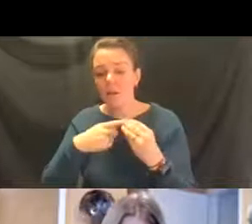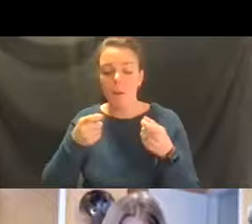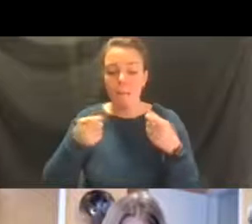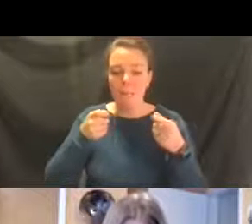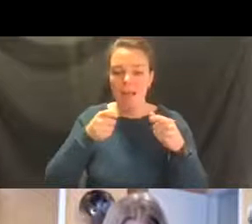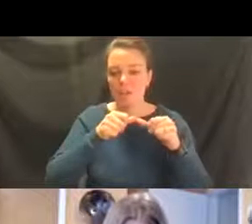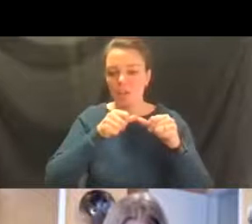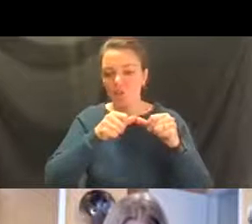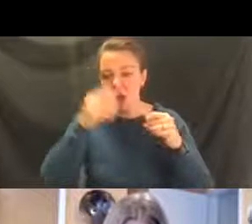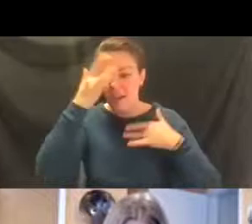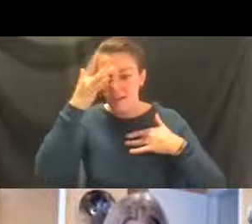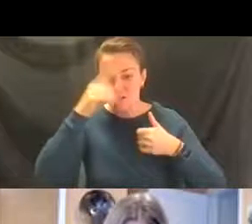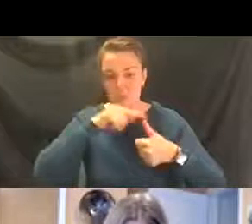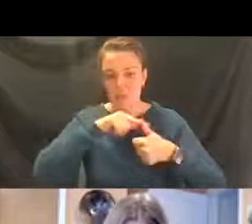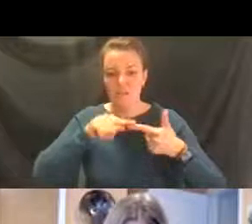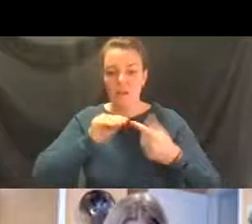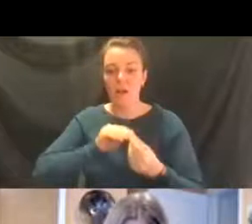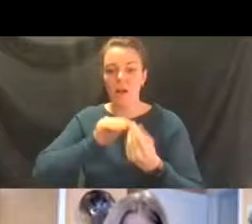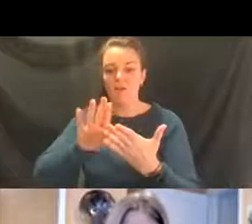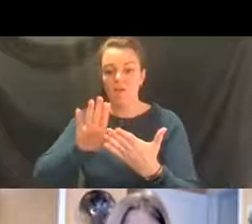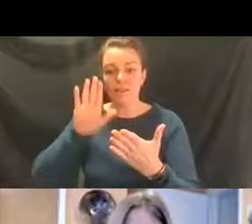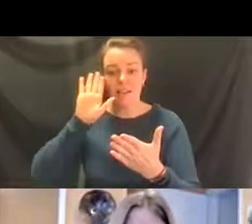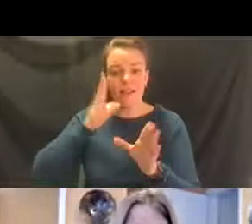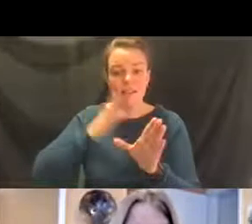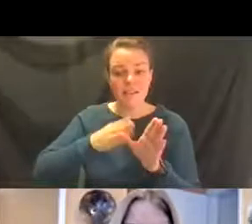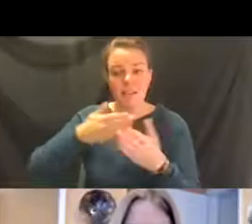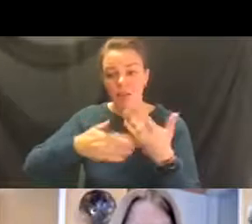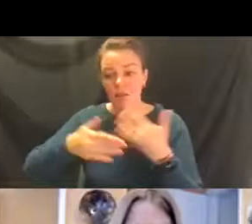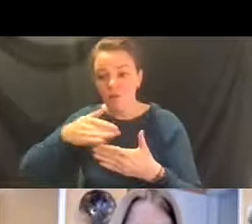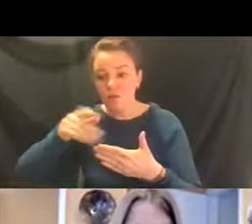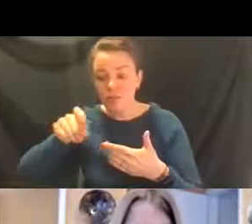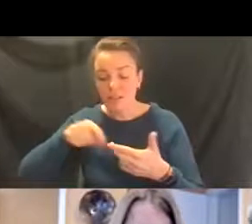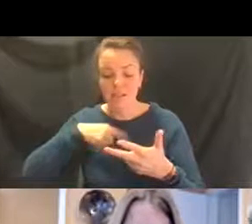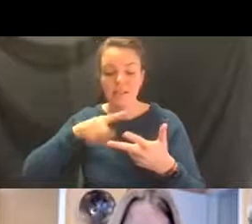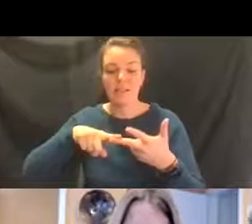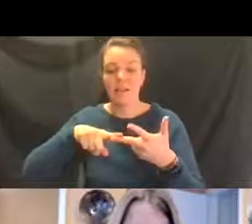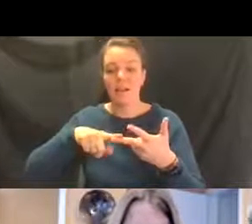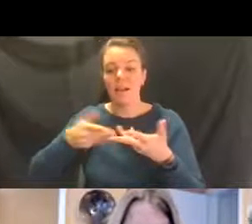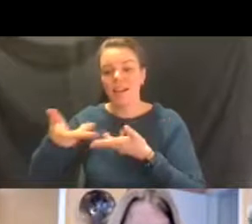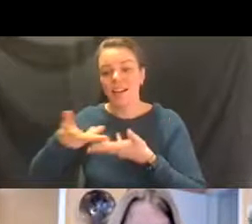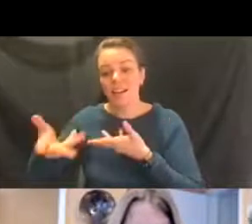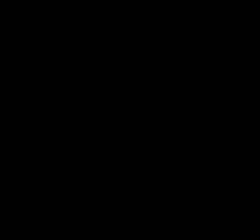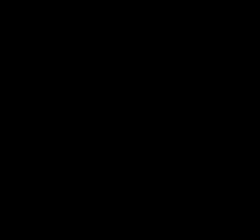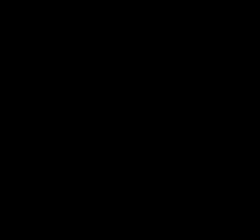addressing psychosocial needs engaging patients and families. In integrating population health